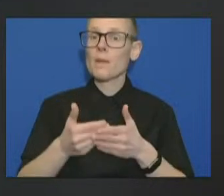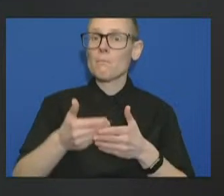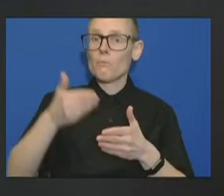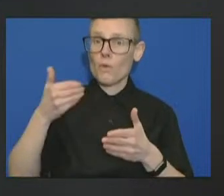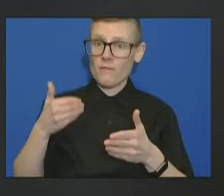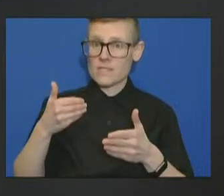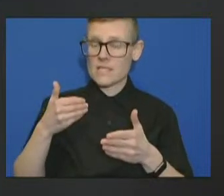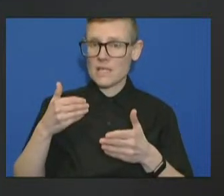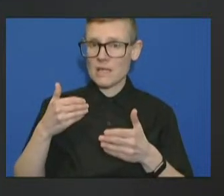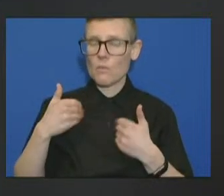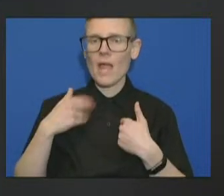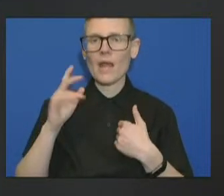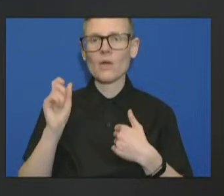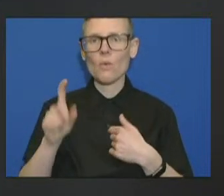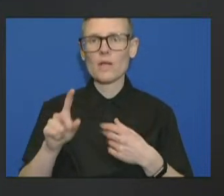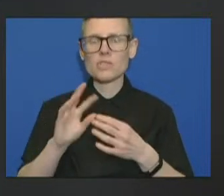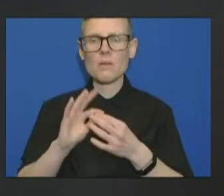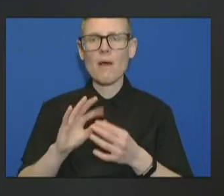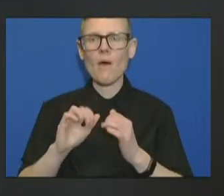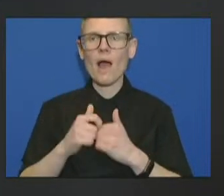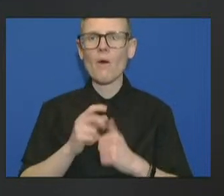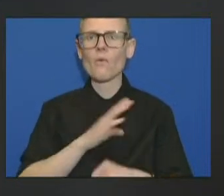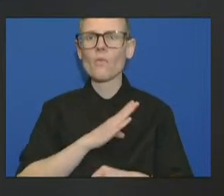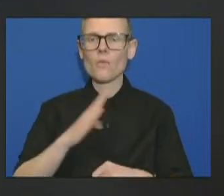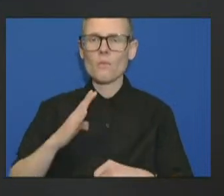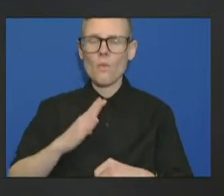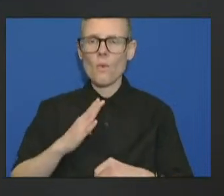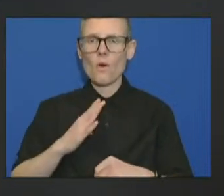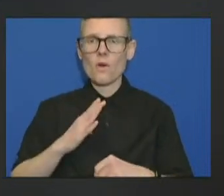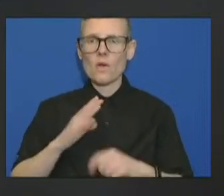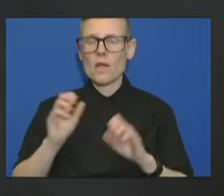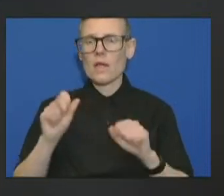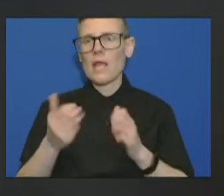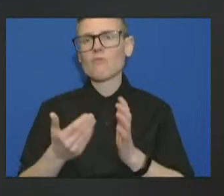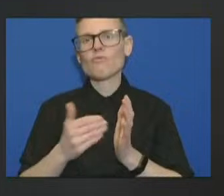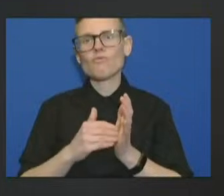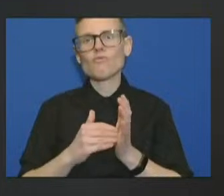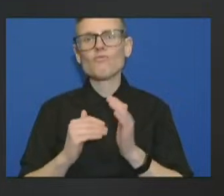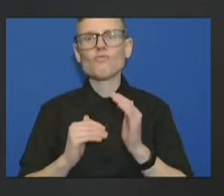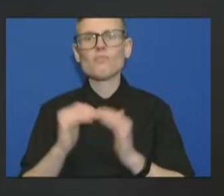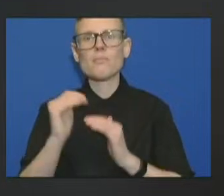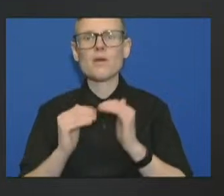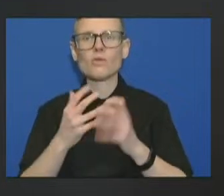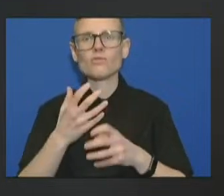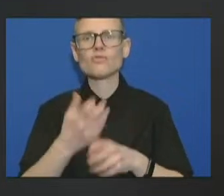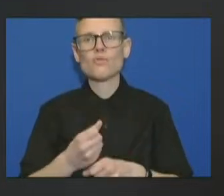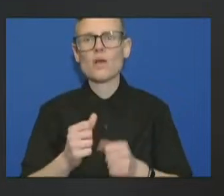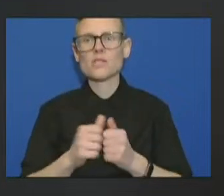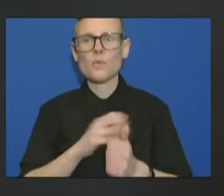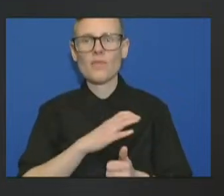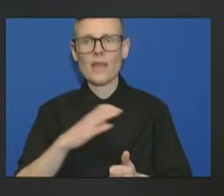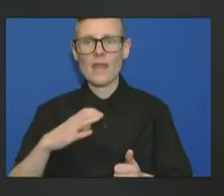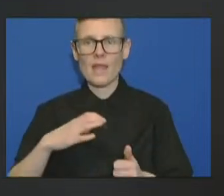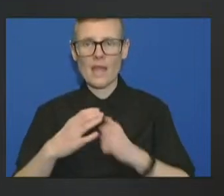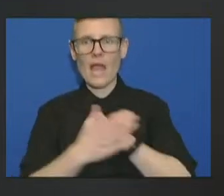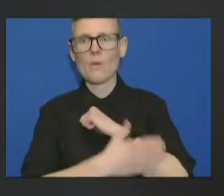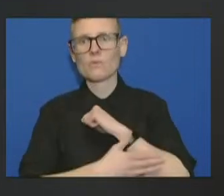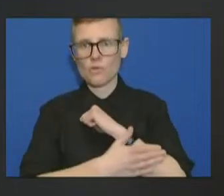what I will say for this. Now, previously, there was a question